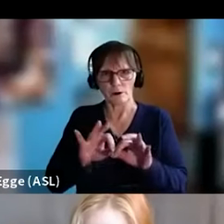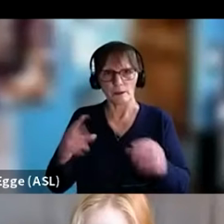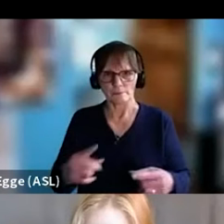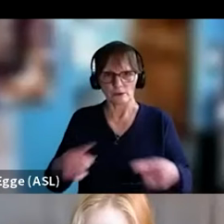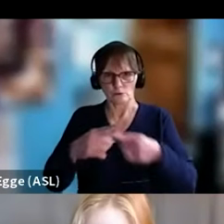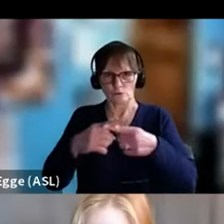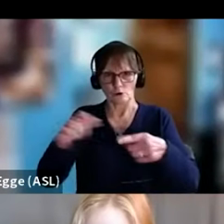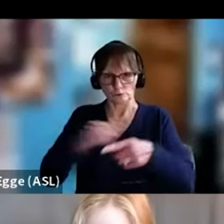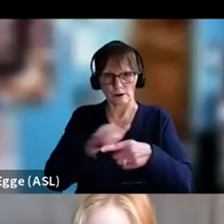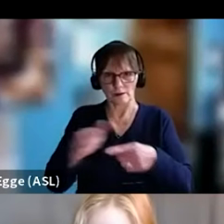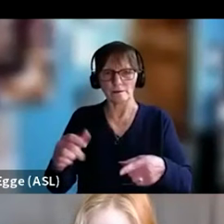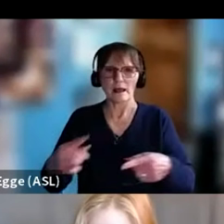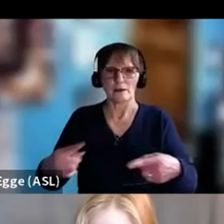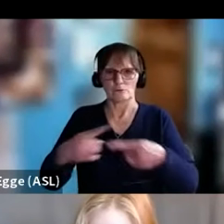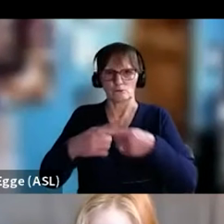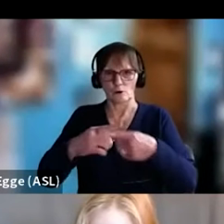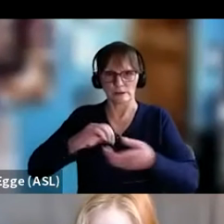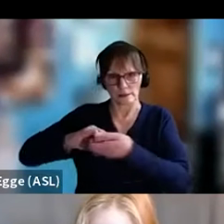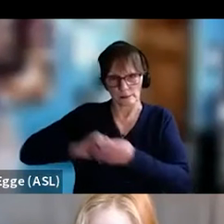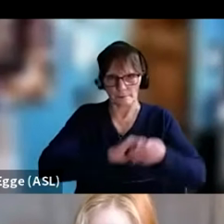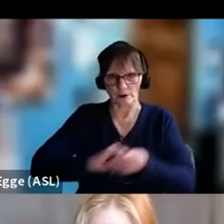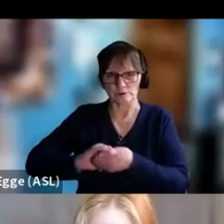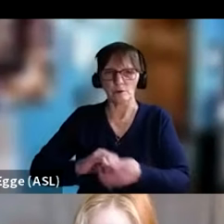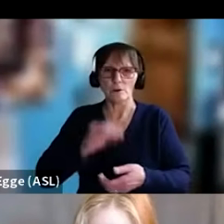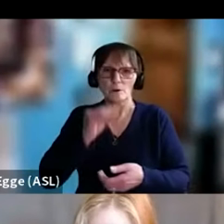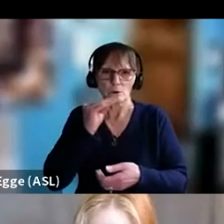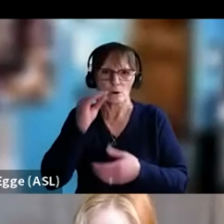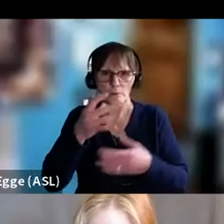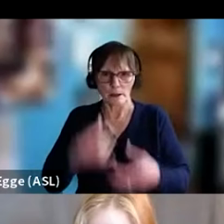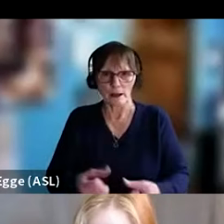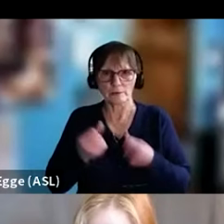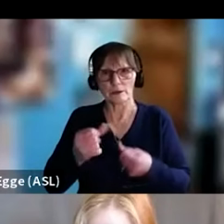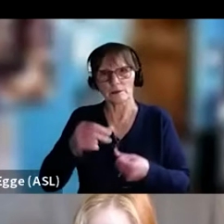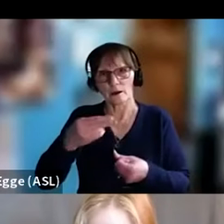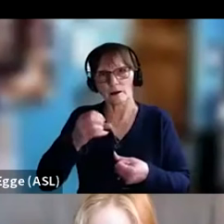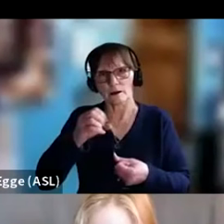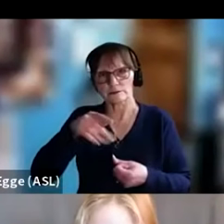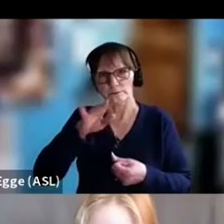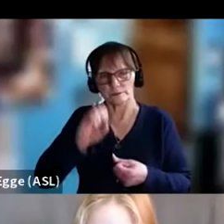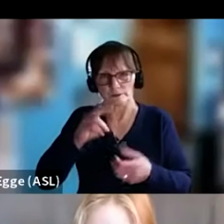cross collaboration, identifying the home health, the palliative care, the hospice program that is interested